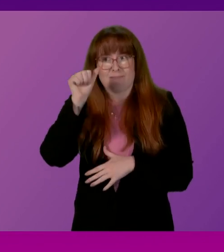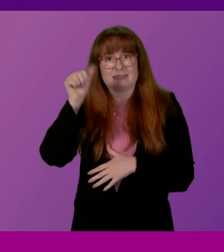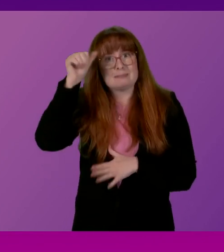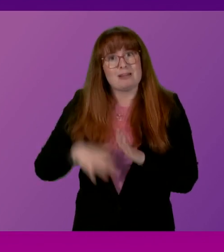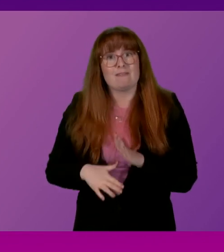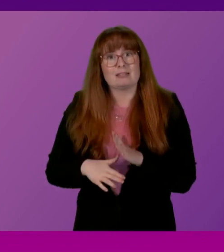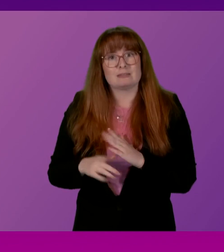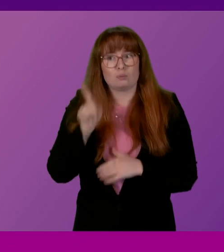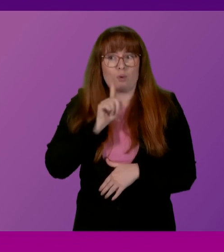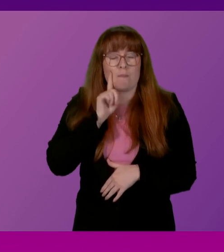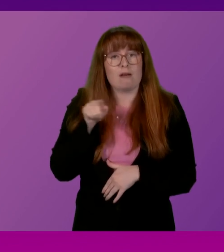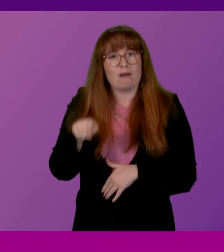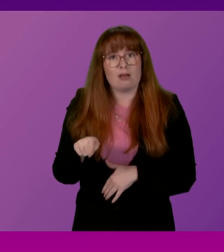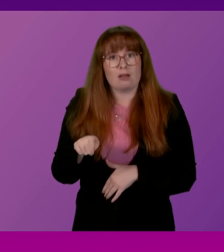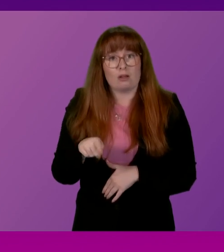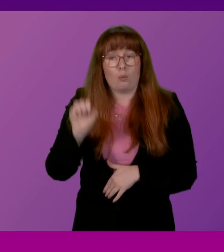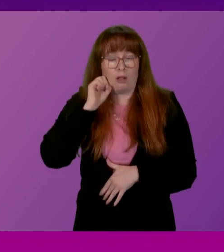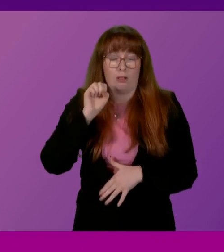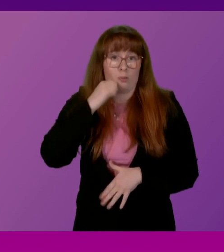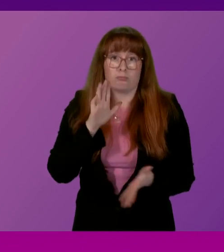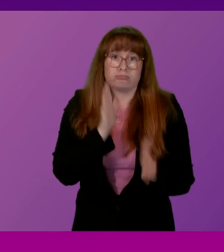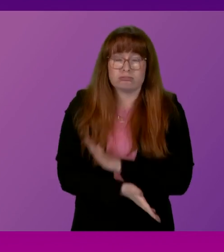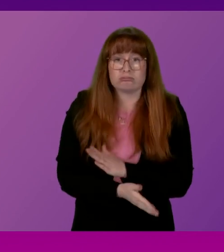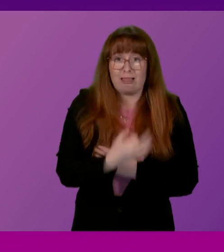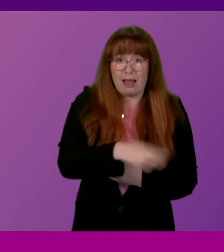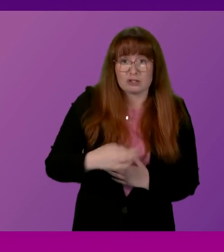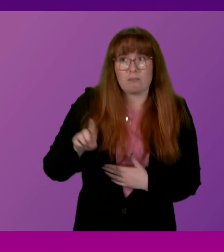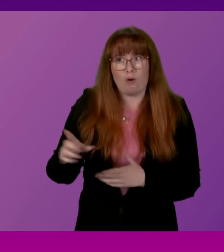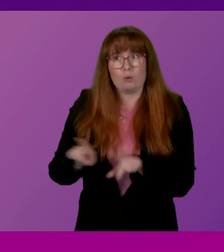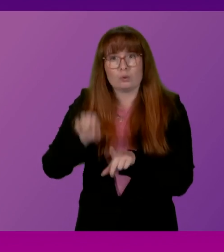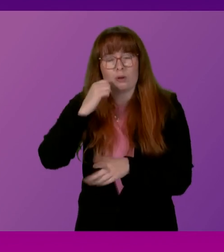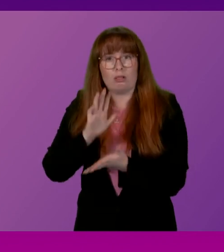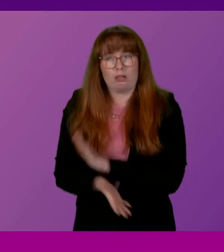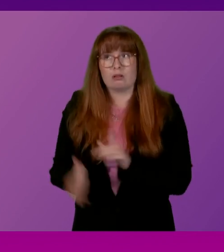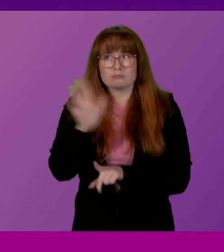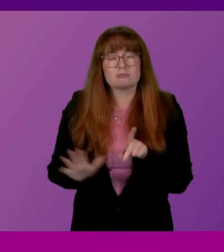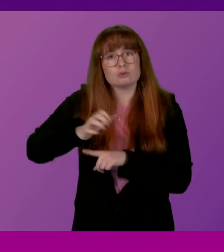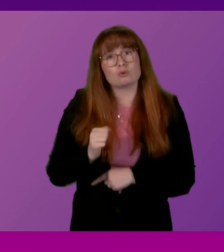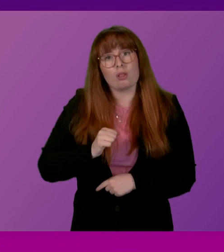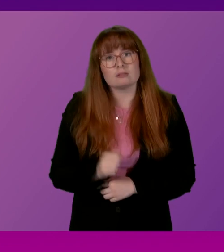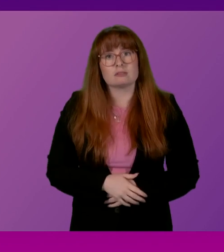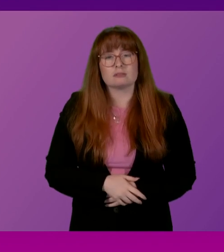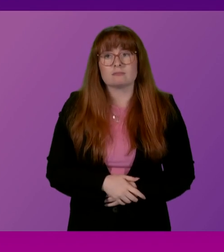“this would not just be a disaster for Lanarkshire, but a disaster for Scotland.”